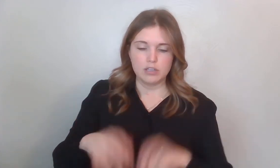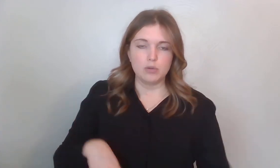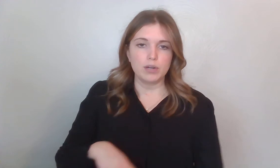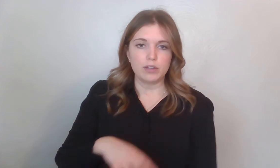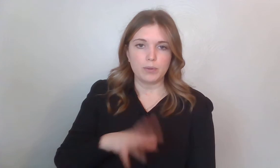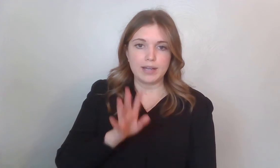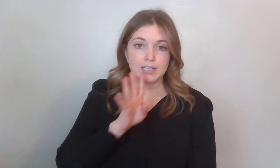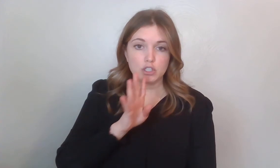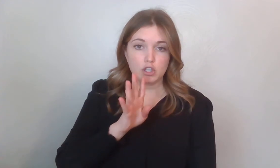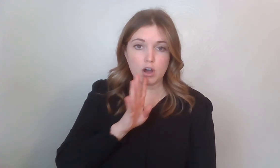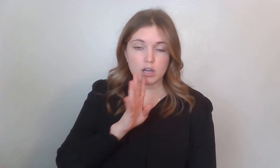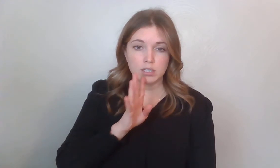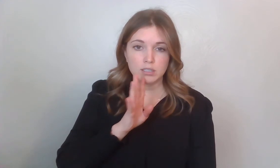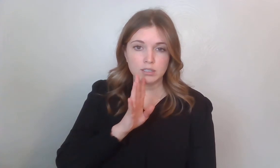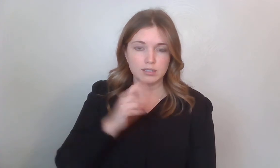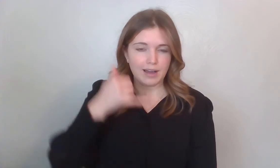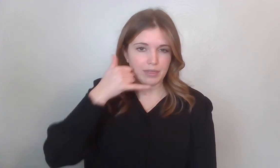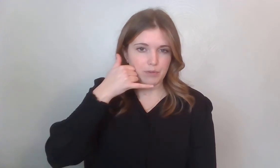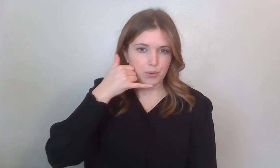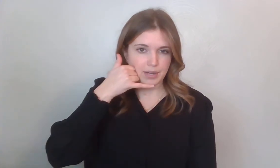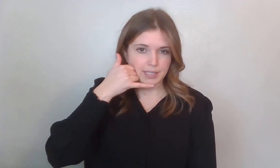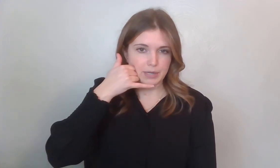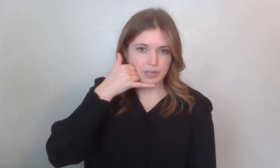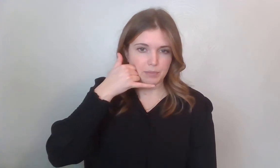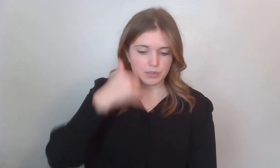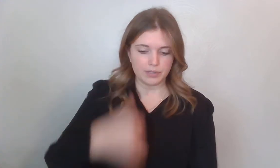You would otherwise TALK on the PHONE as a hearing person.